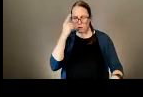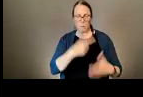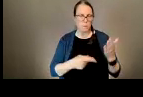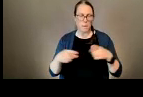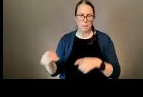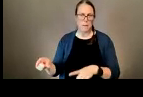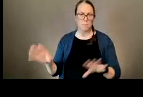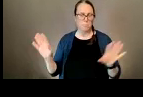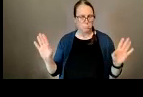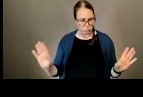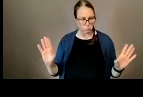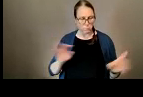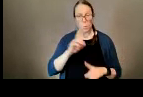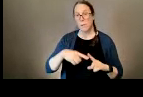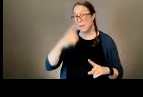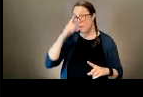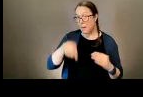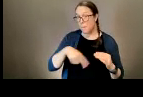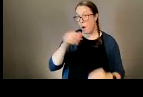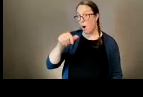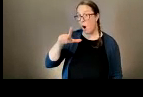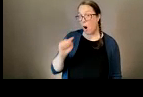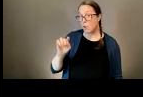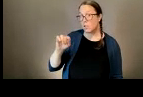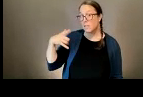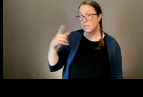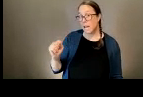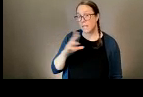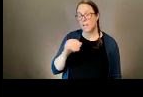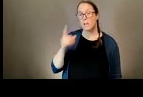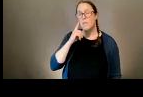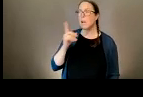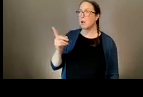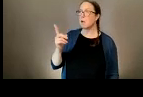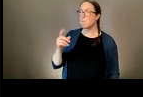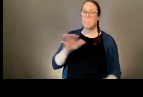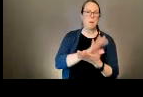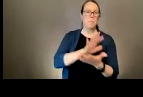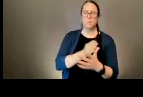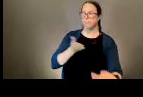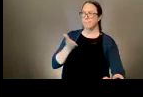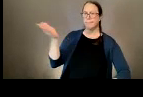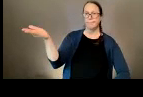So when you think about alt text and you think about, I give a handout to someone, we put an image in here.